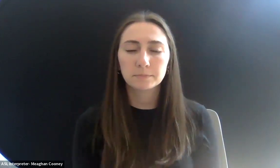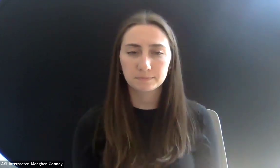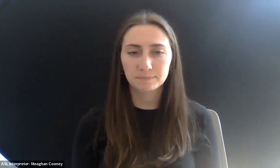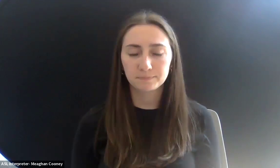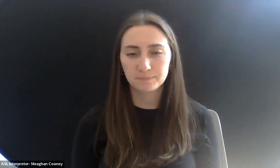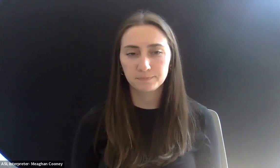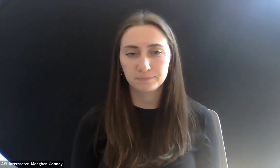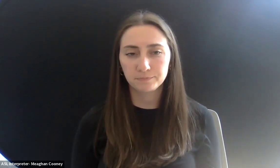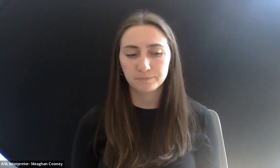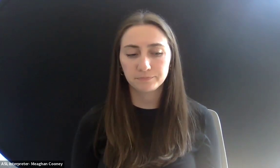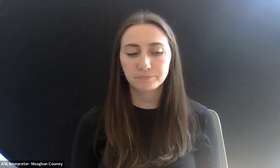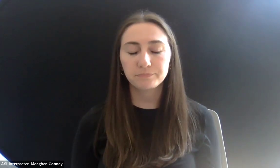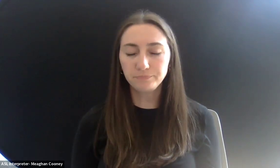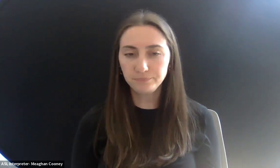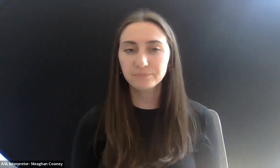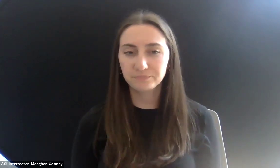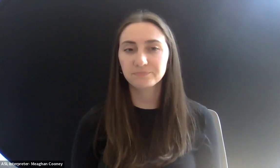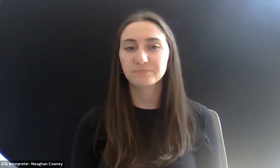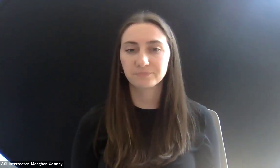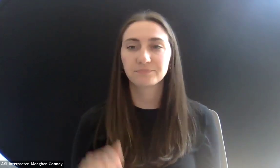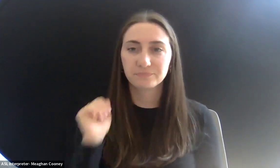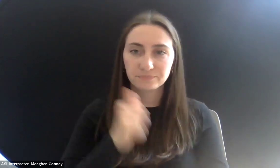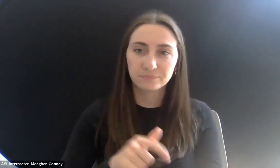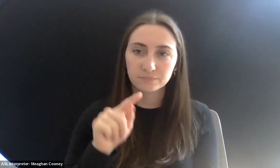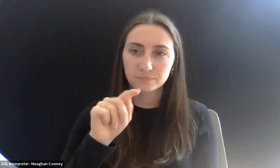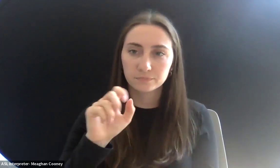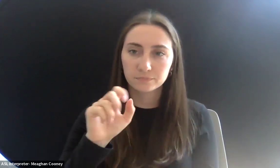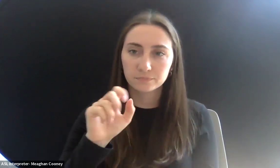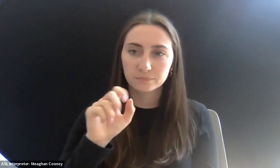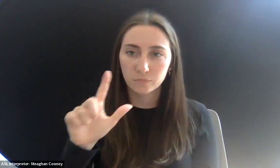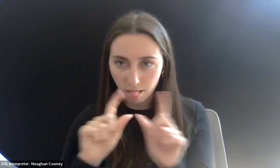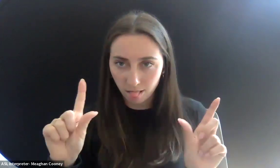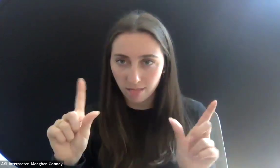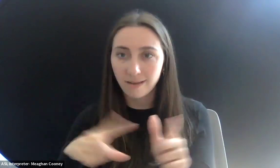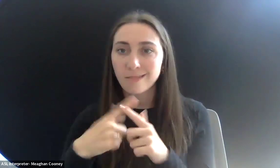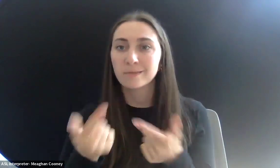So with the release of the tool, MEPA was comfortable putting out